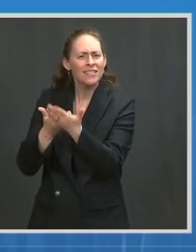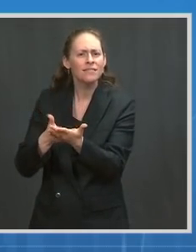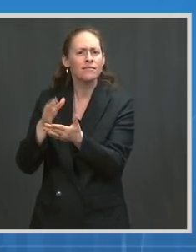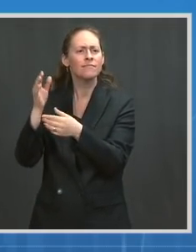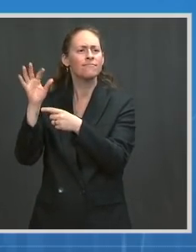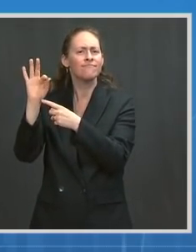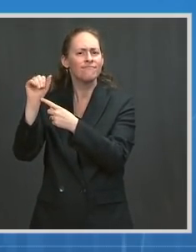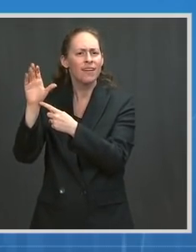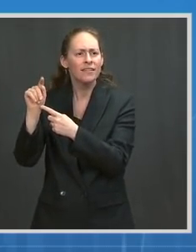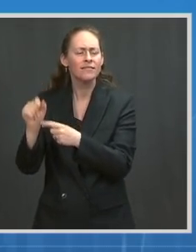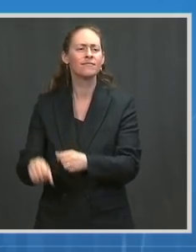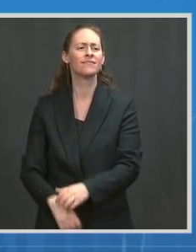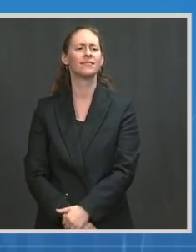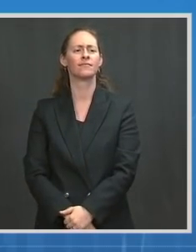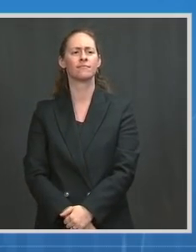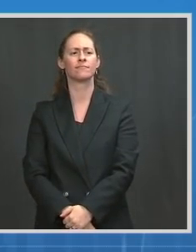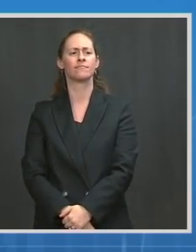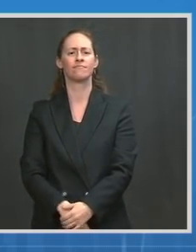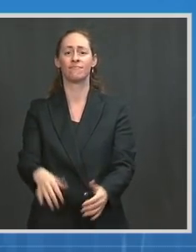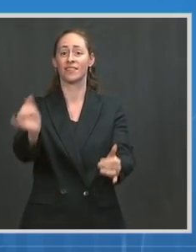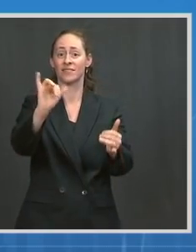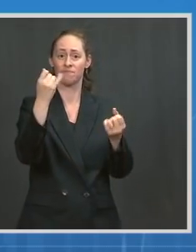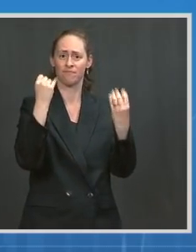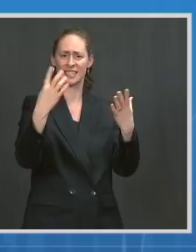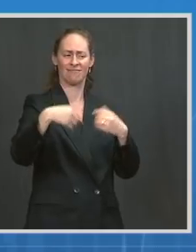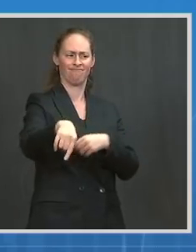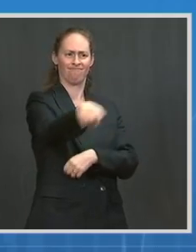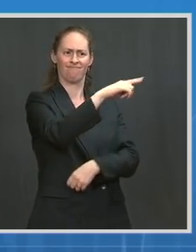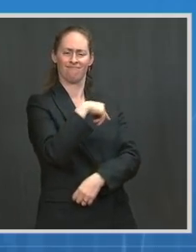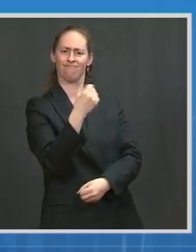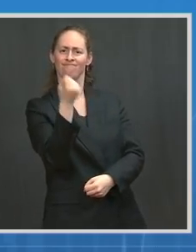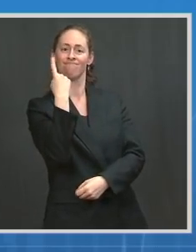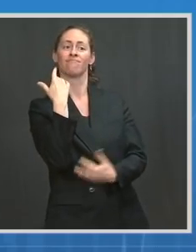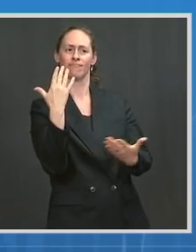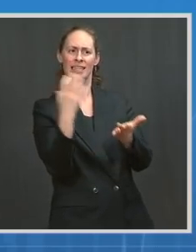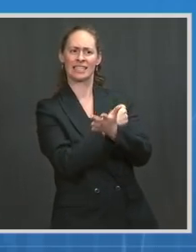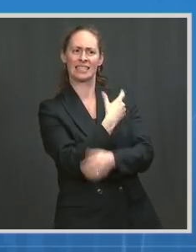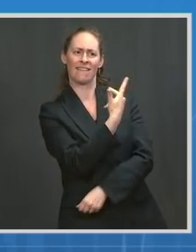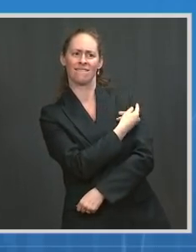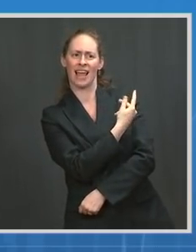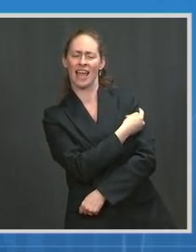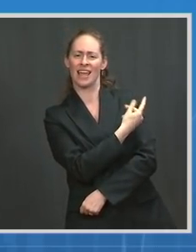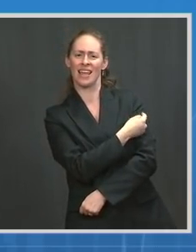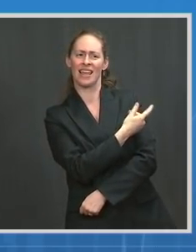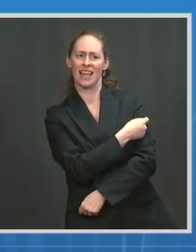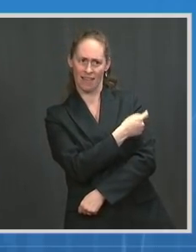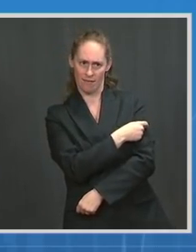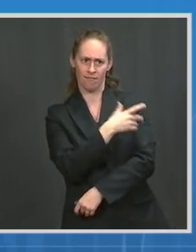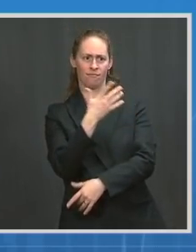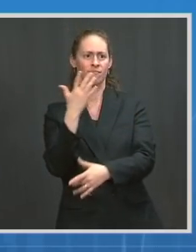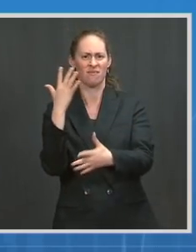since President Biden took office. And we are approaching 60 percent of adult Americans who have taken at least one shot.